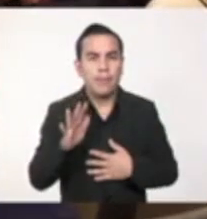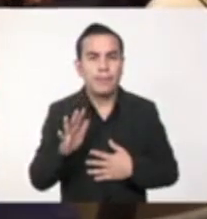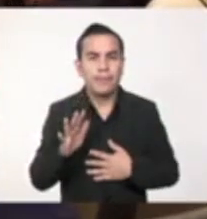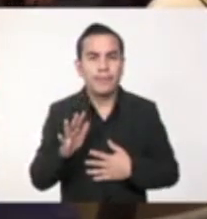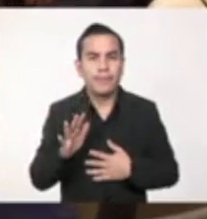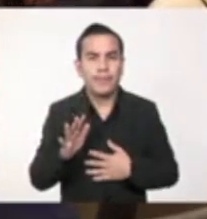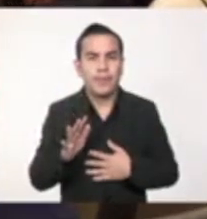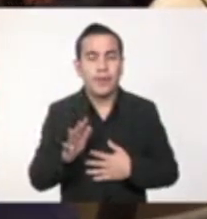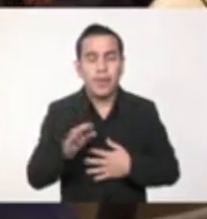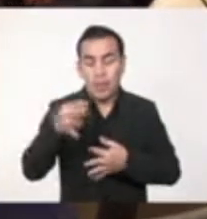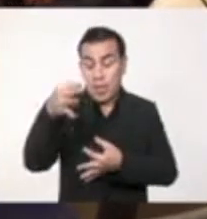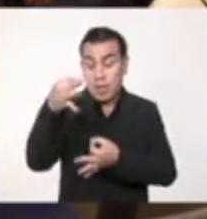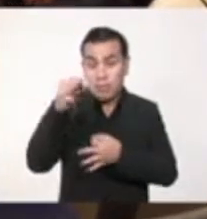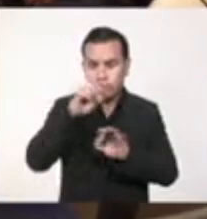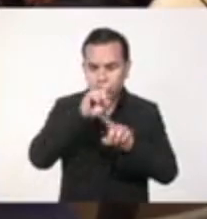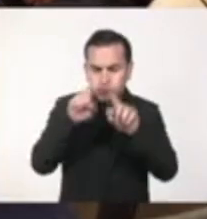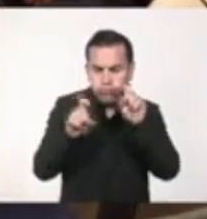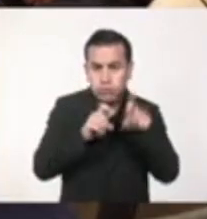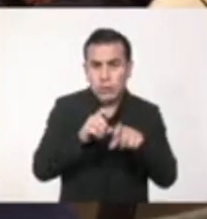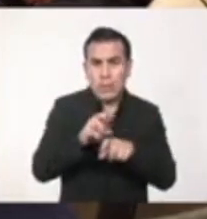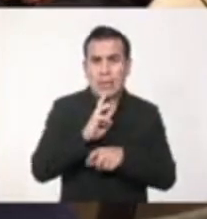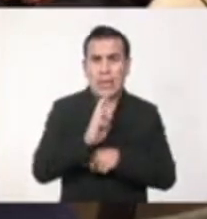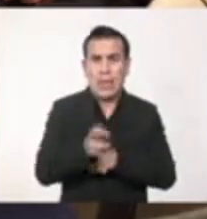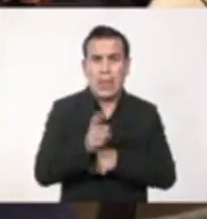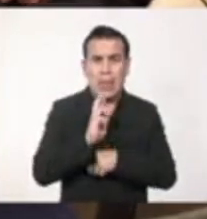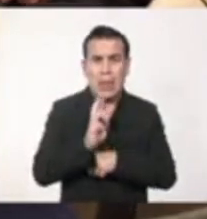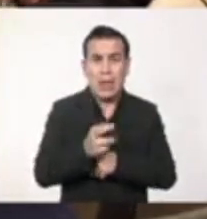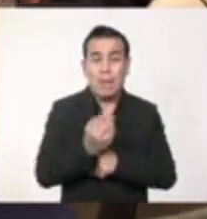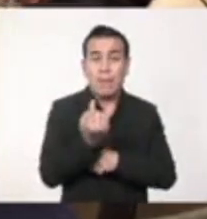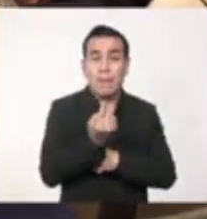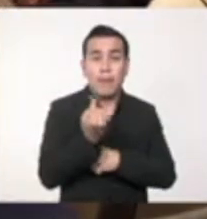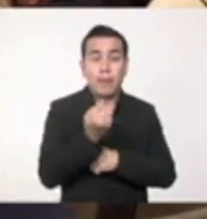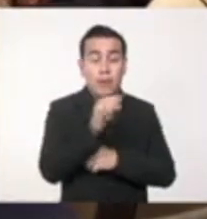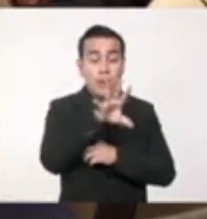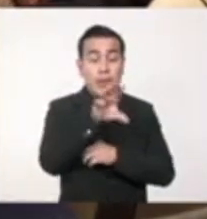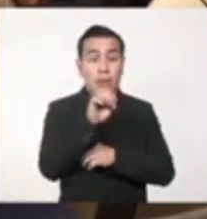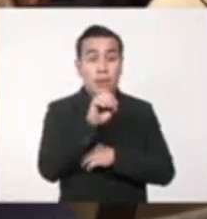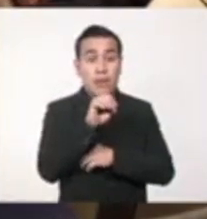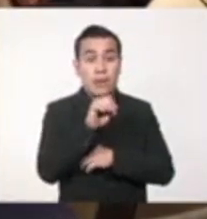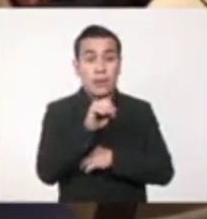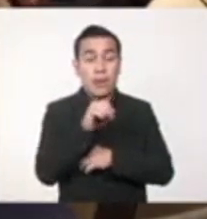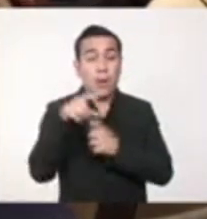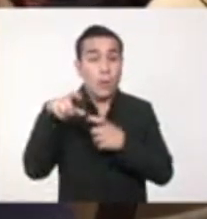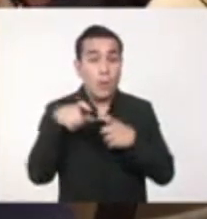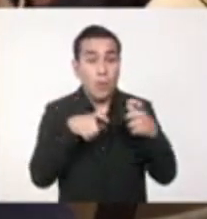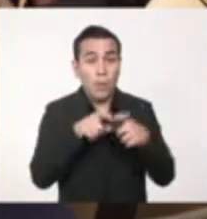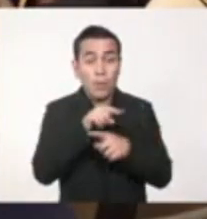survey and many, say, many people from fifty years, and they say, no, look, you bring a load of